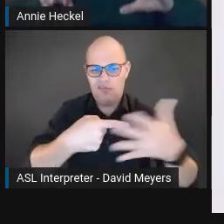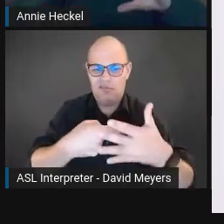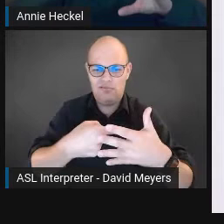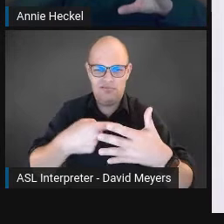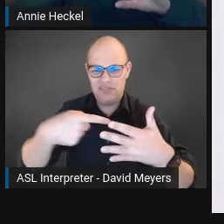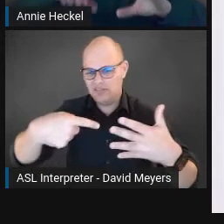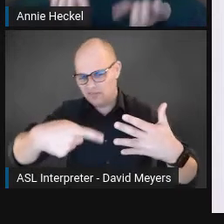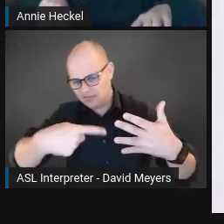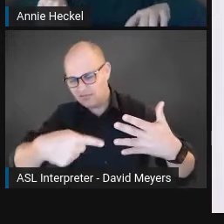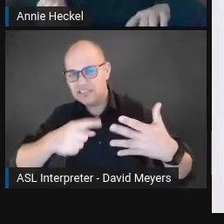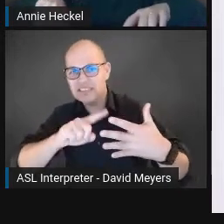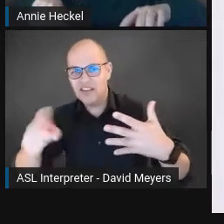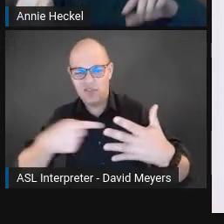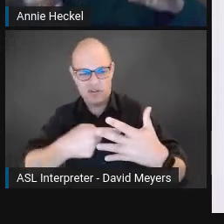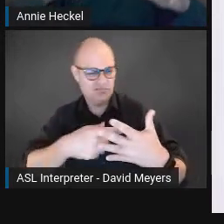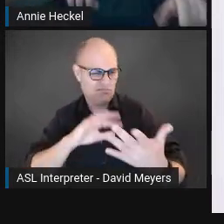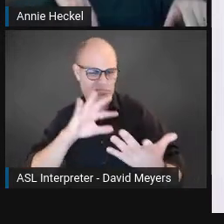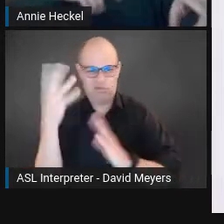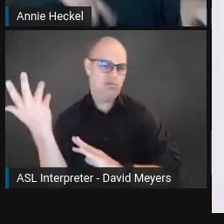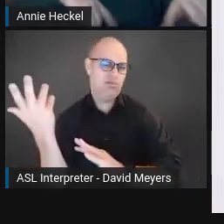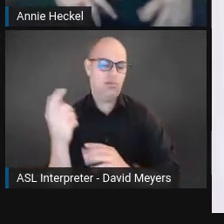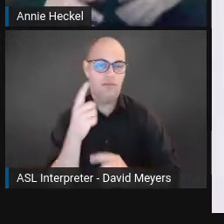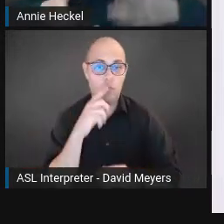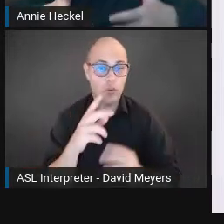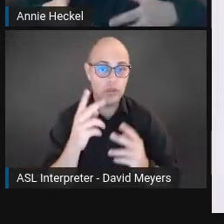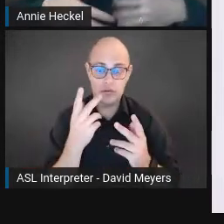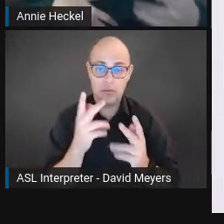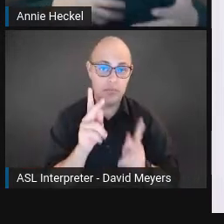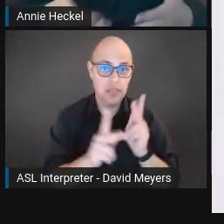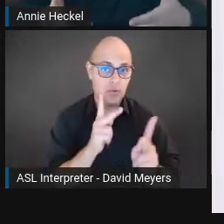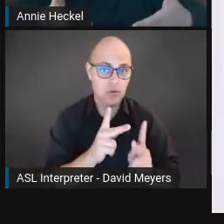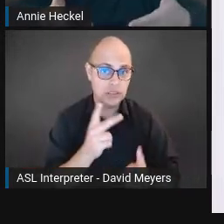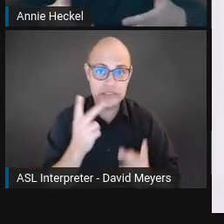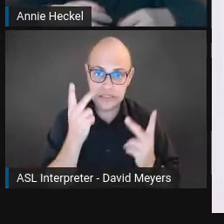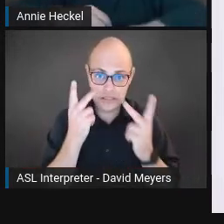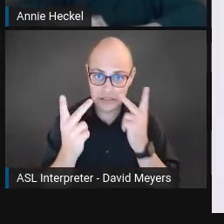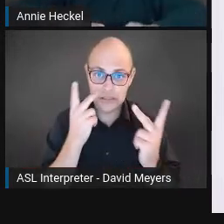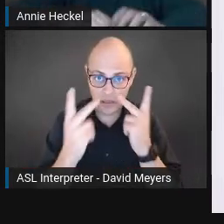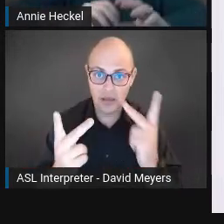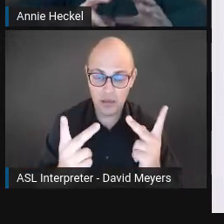for sighted users who happen to also use a screen reader for whatever problem.